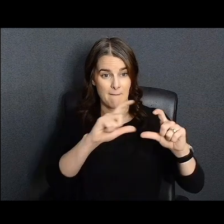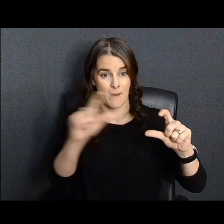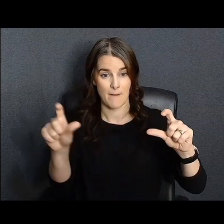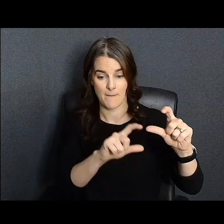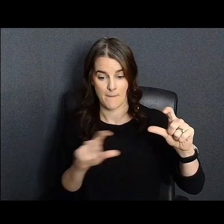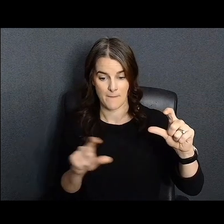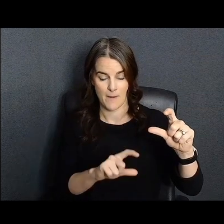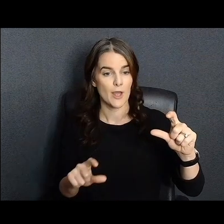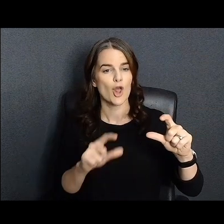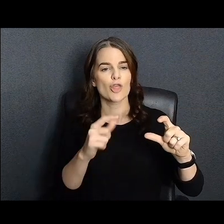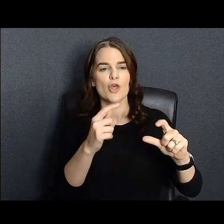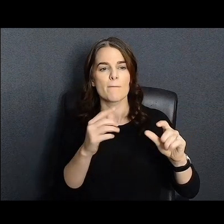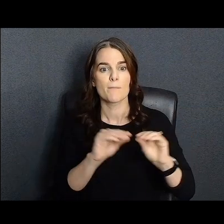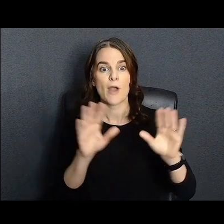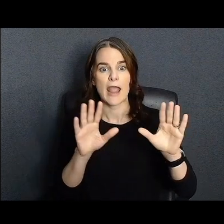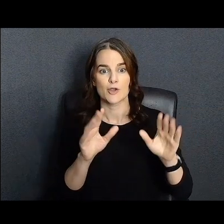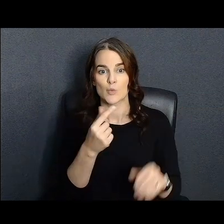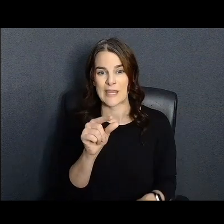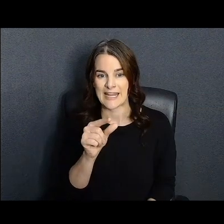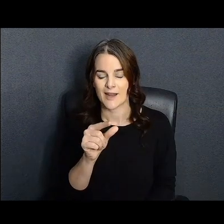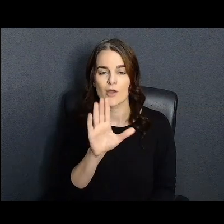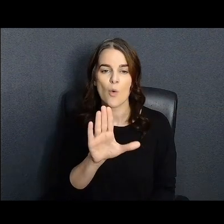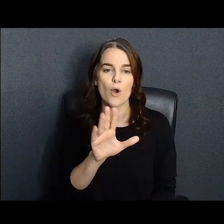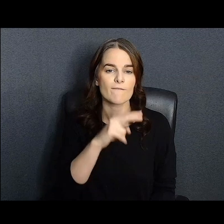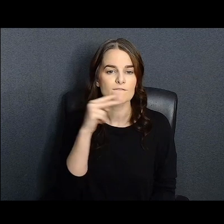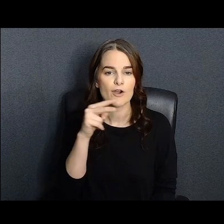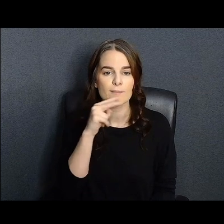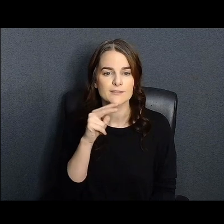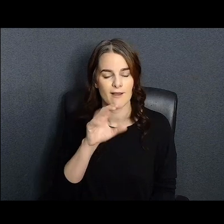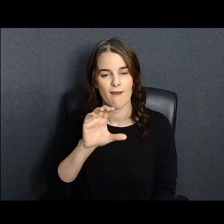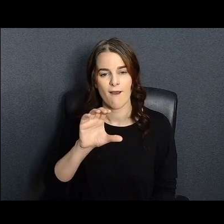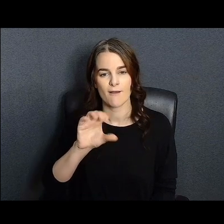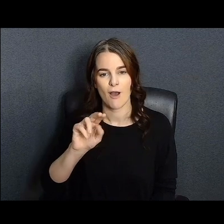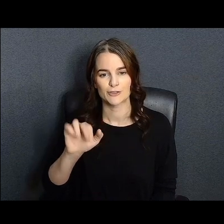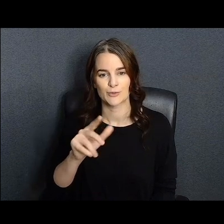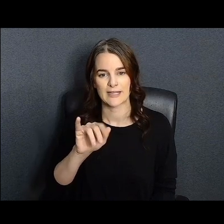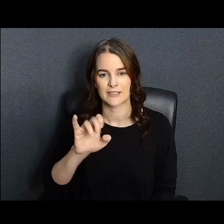These are all of, basically, your verbs and your conjugations of these verbs. You'll see that we have--